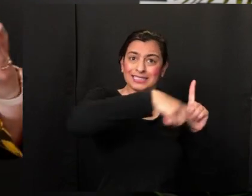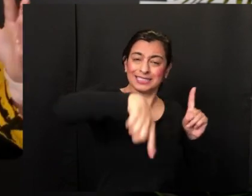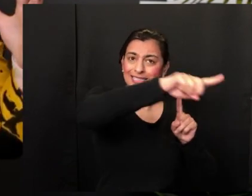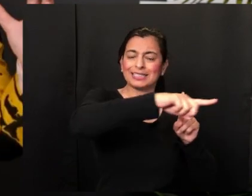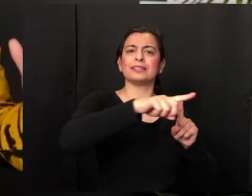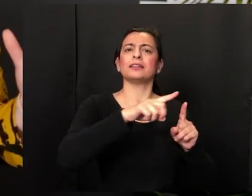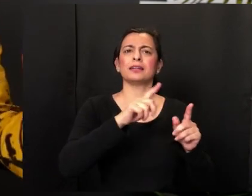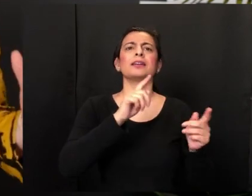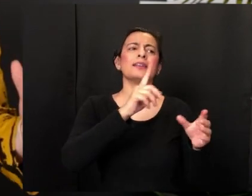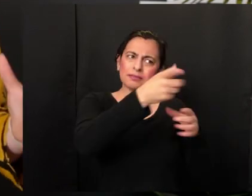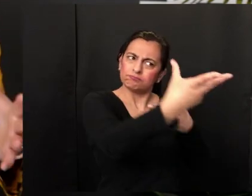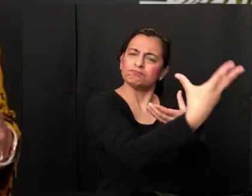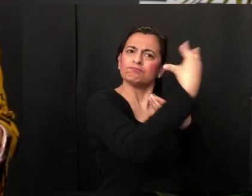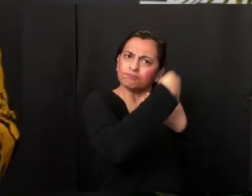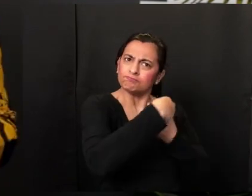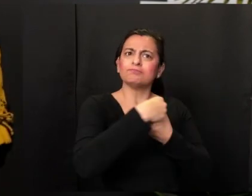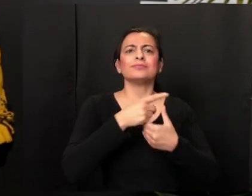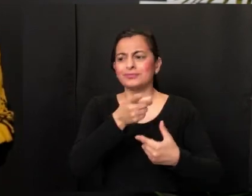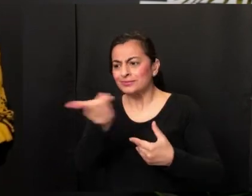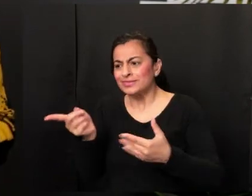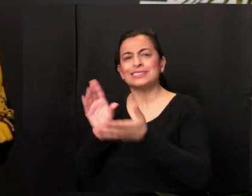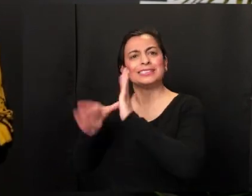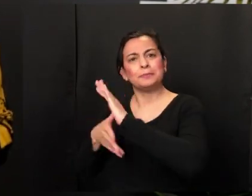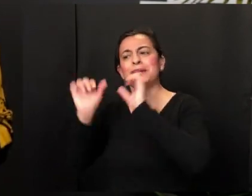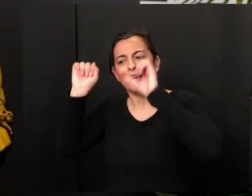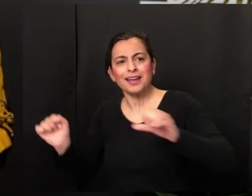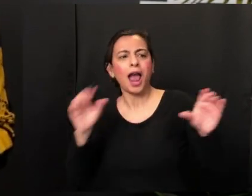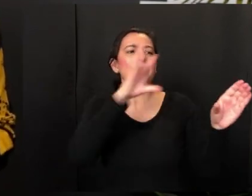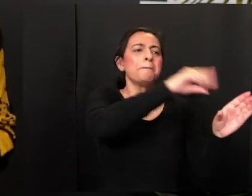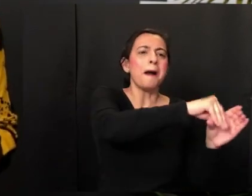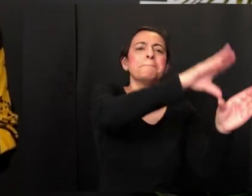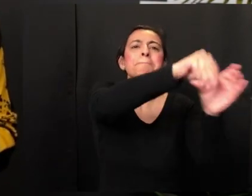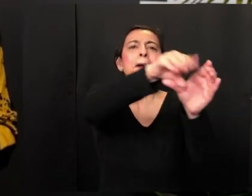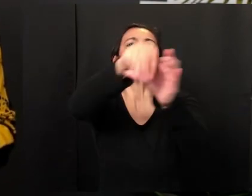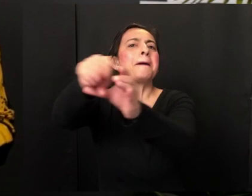Probably the biggest barrier that we need to address is actually our language.